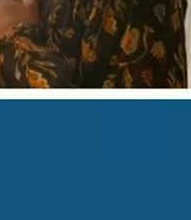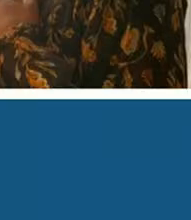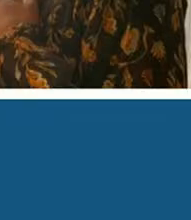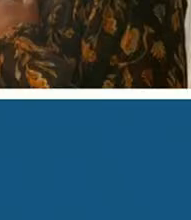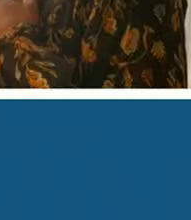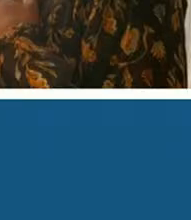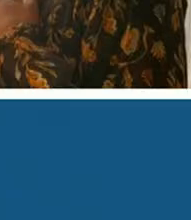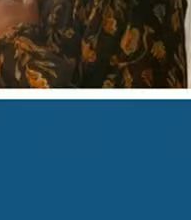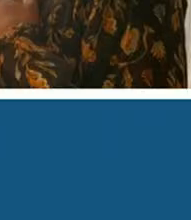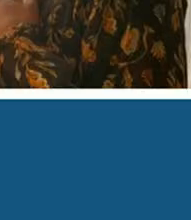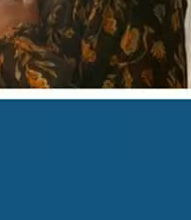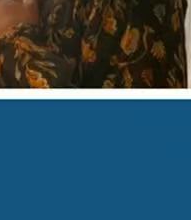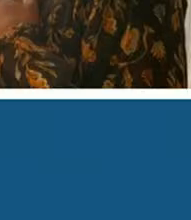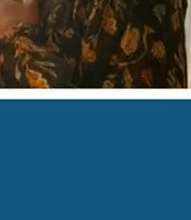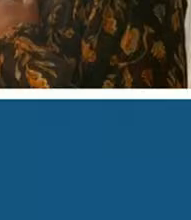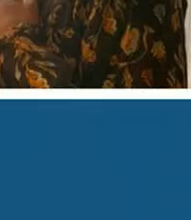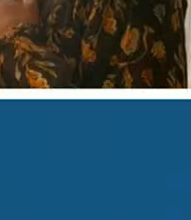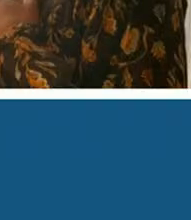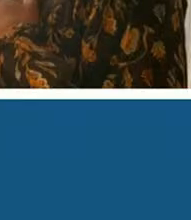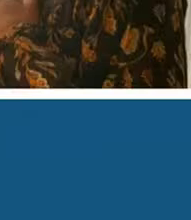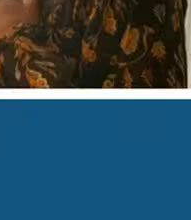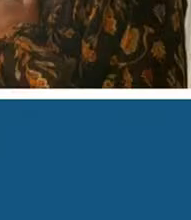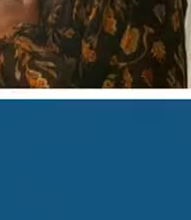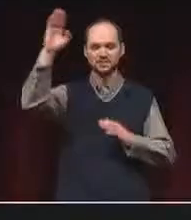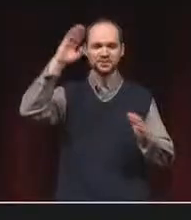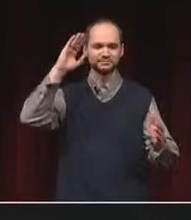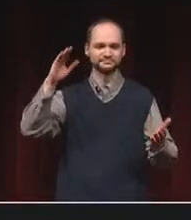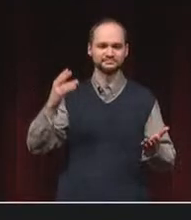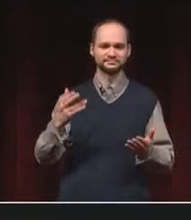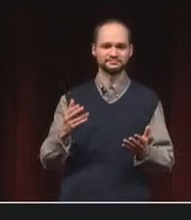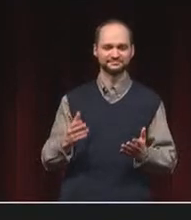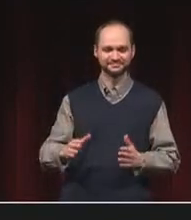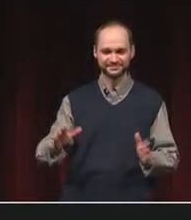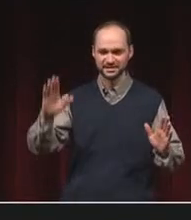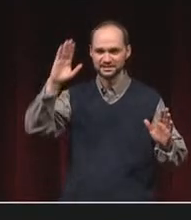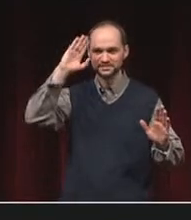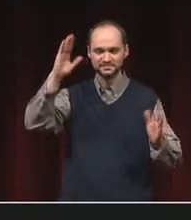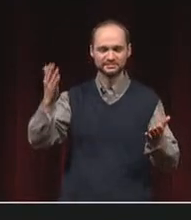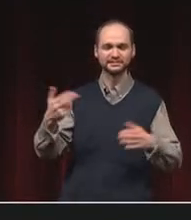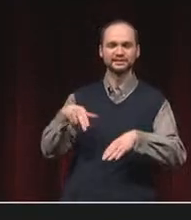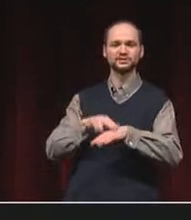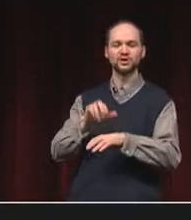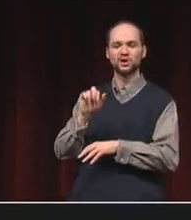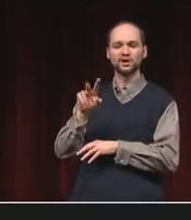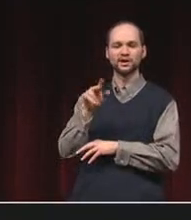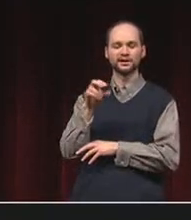: Well Hello from the National Archives public programs and education team.